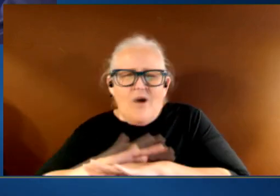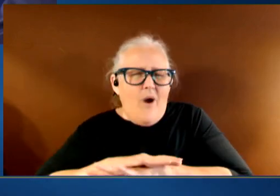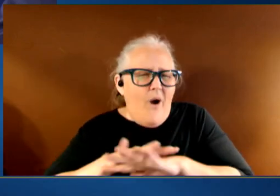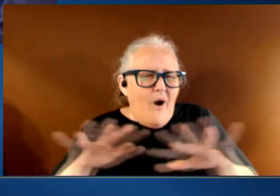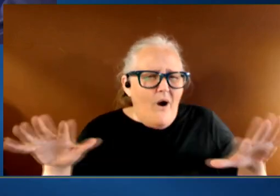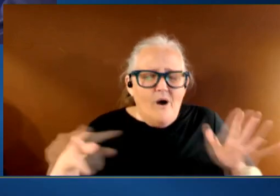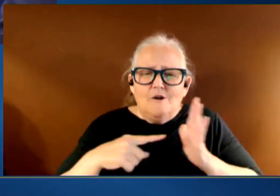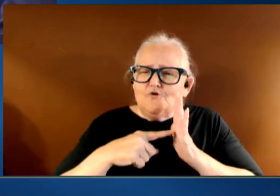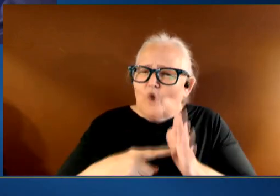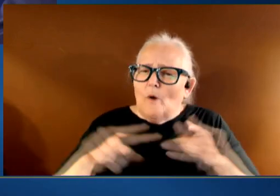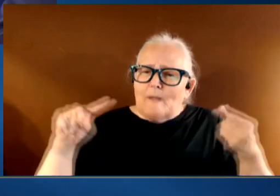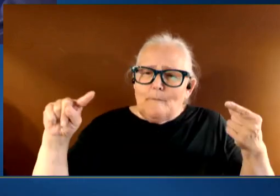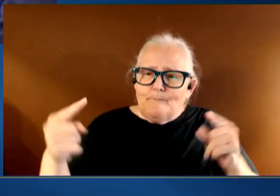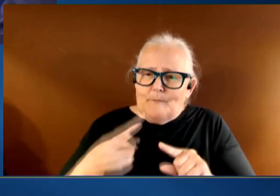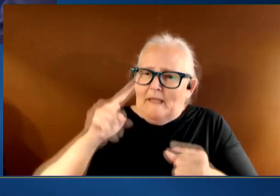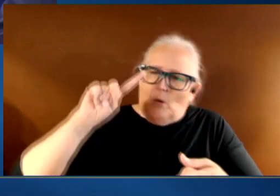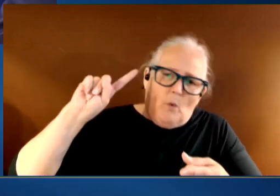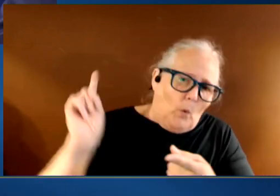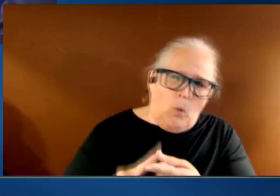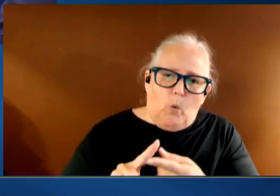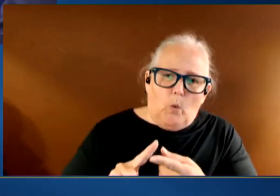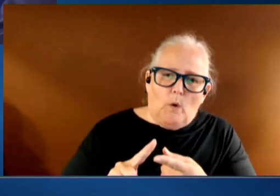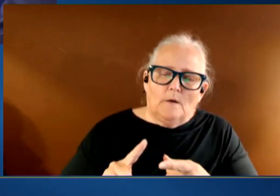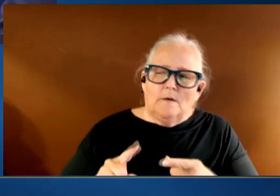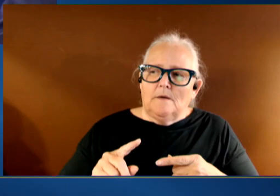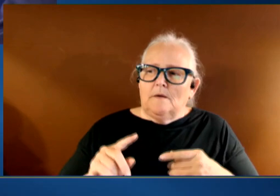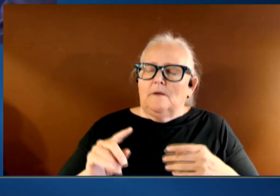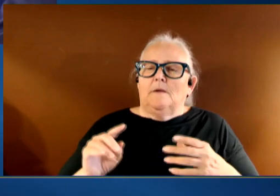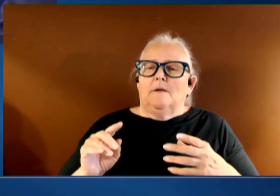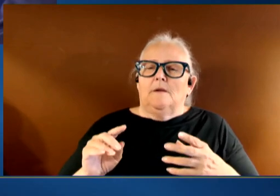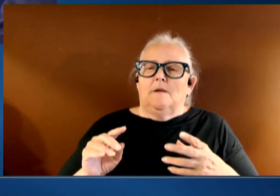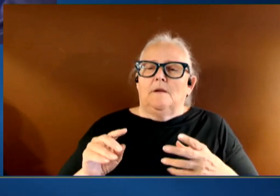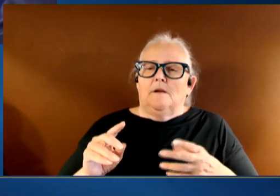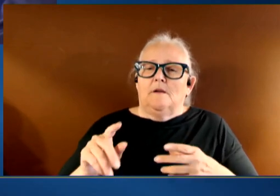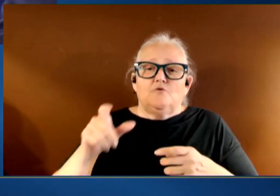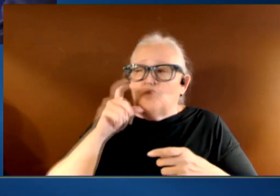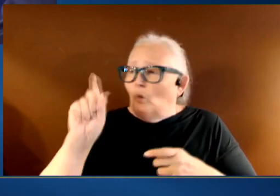you know, increases -- decreases the need for transfusions. And even when dosed properly, it